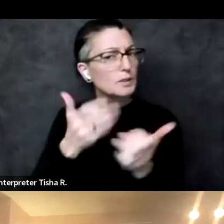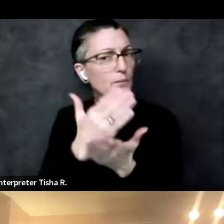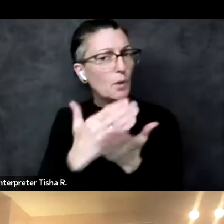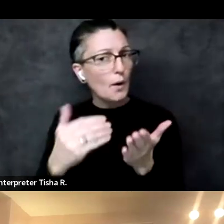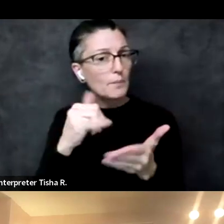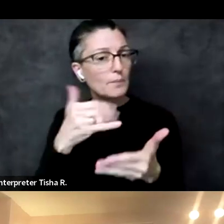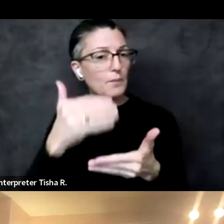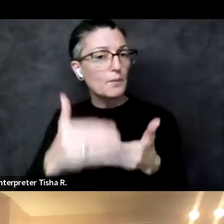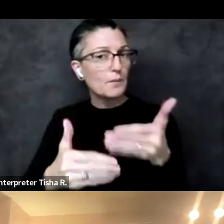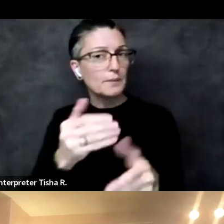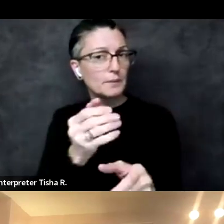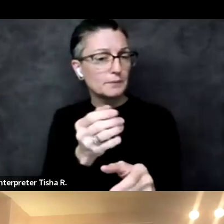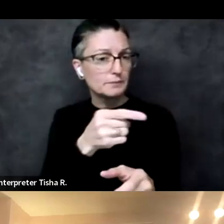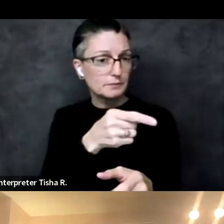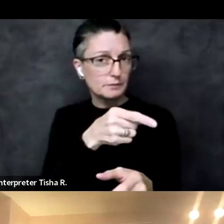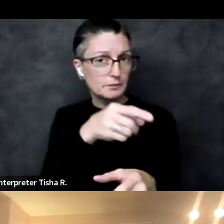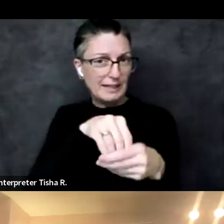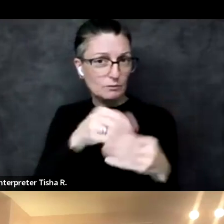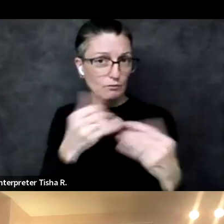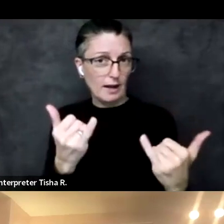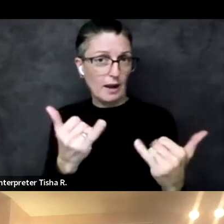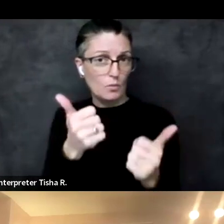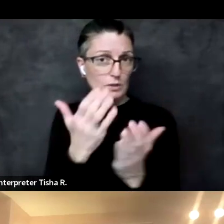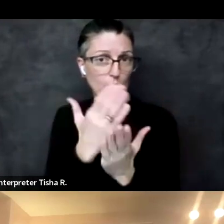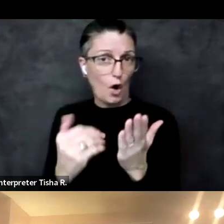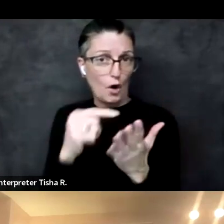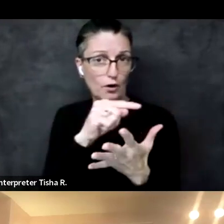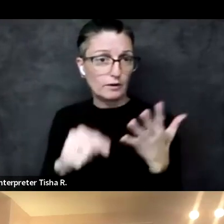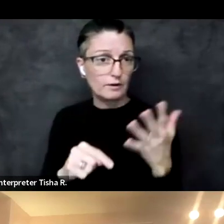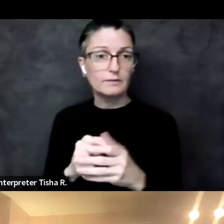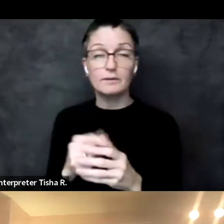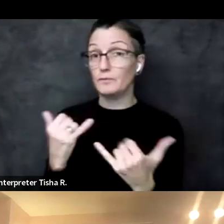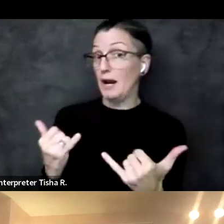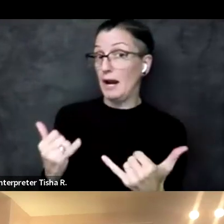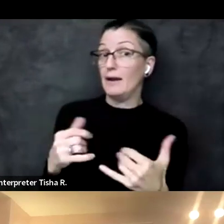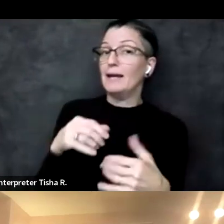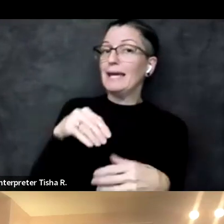Jason :I would say in the, I'm in production,